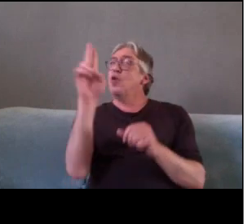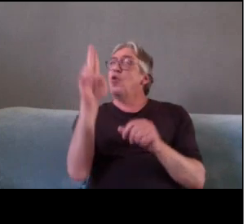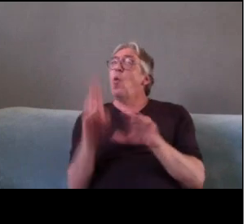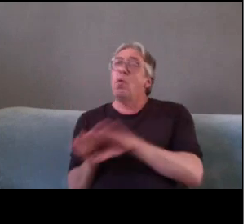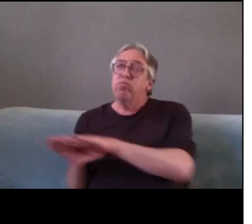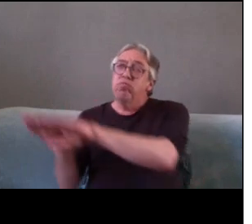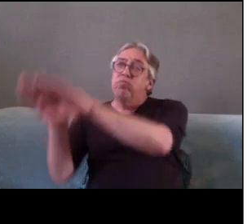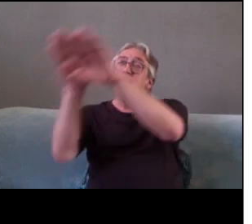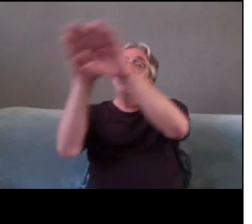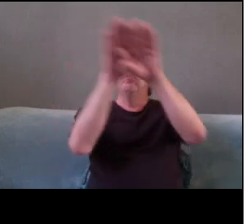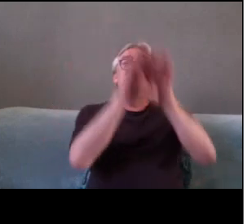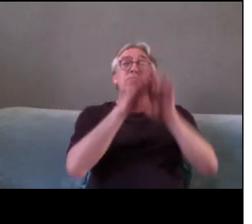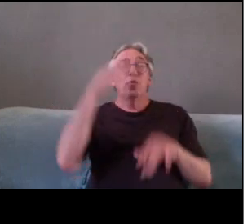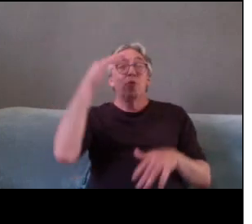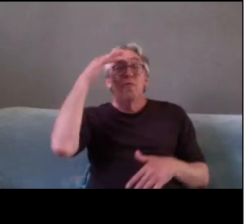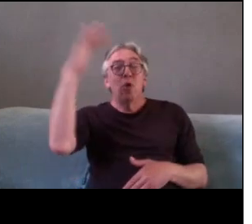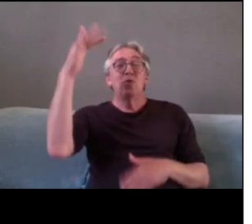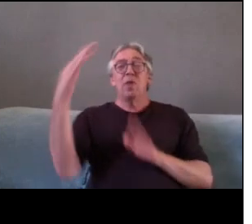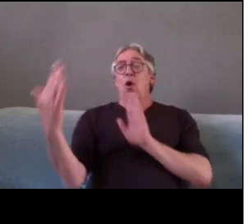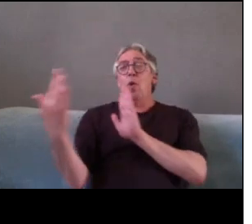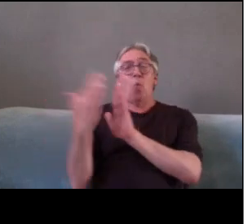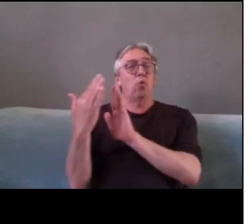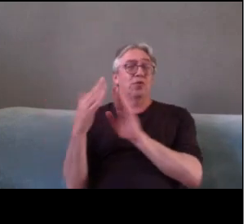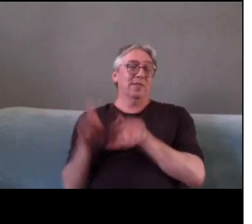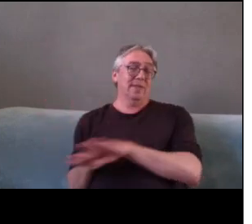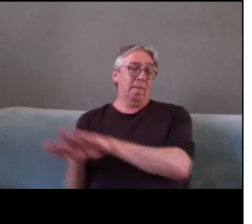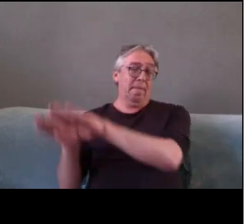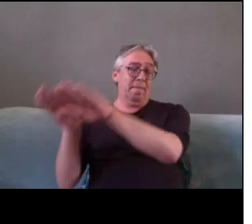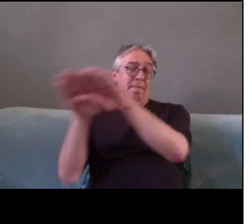So it doesn't give too many freedoms to Member States.